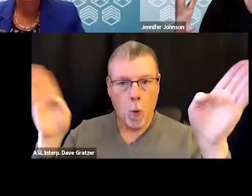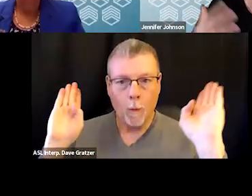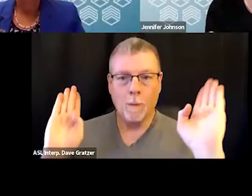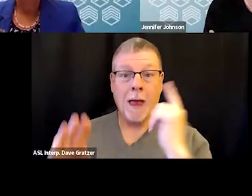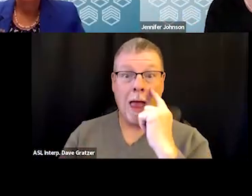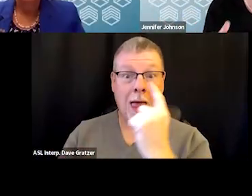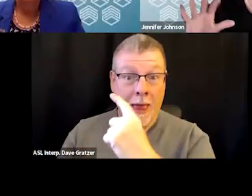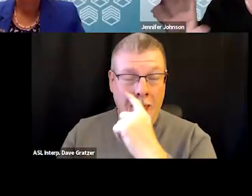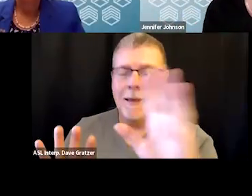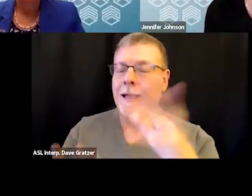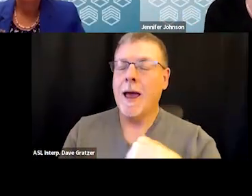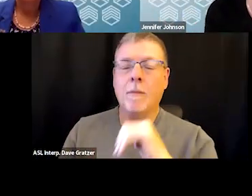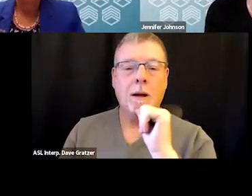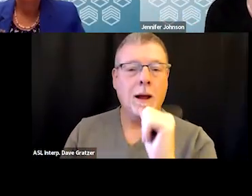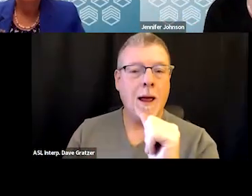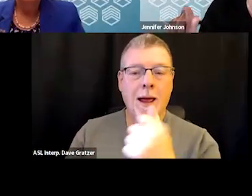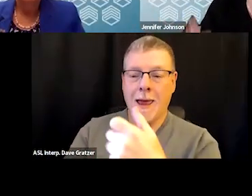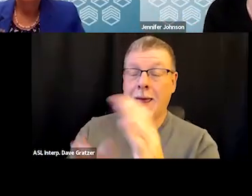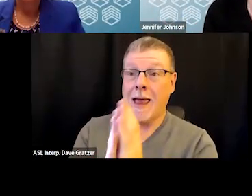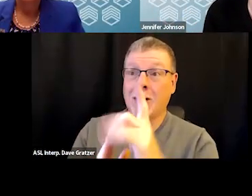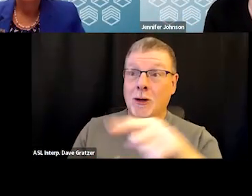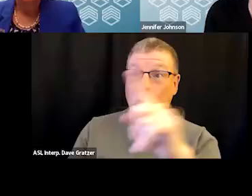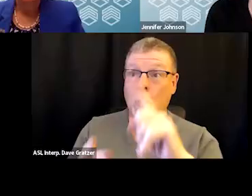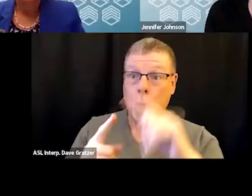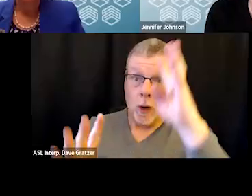I am not asking anyone who's not a clinician to come up with a diagnosis,